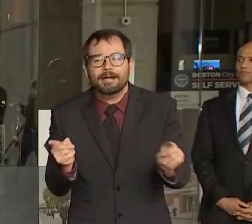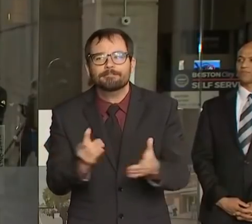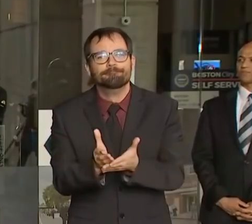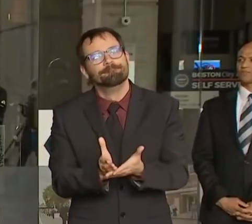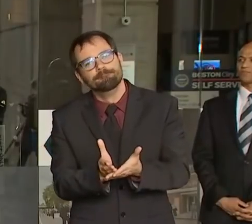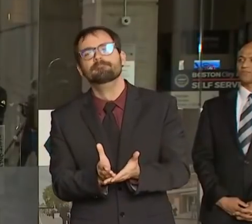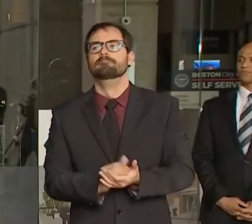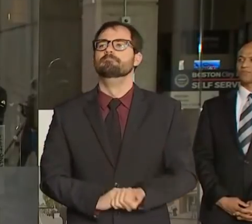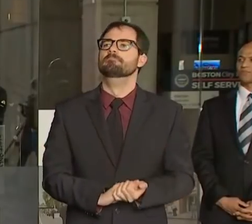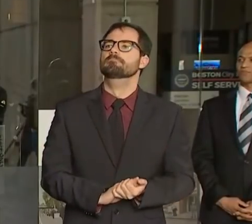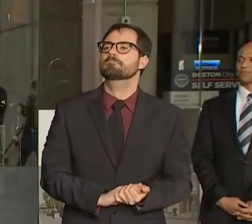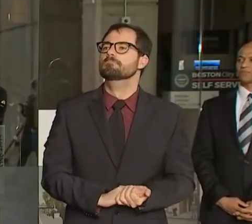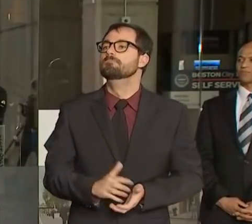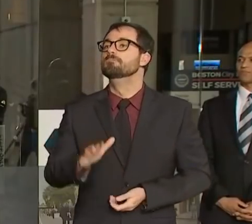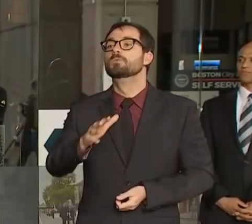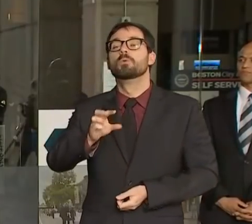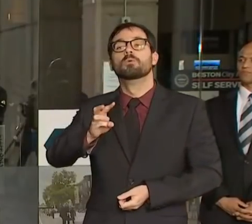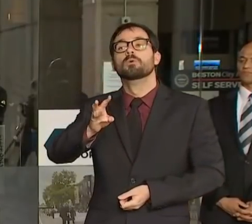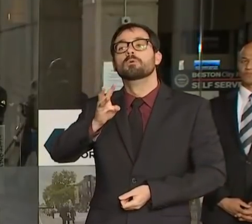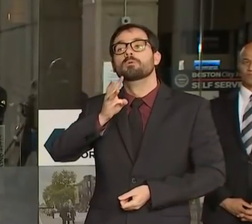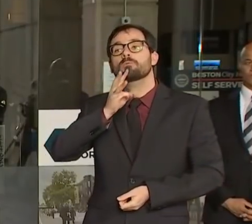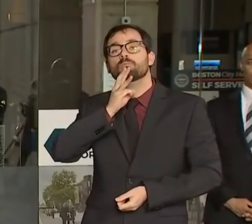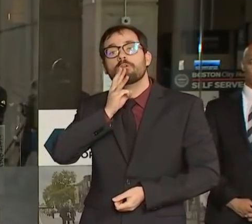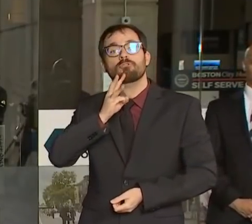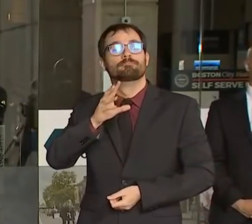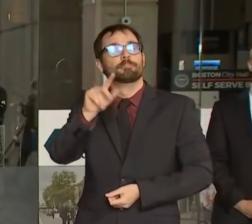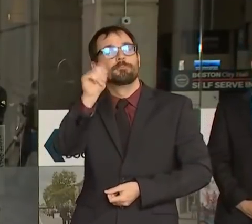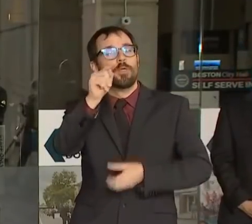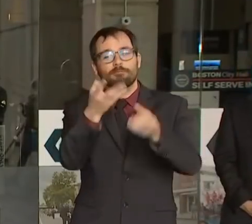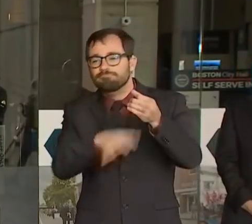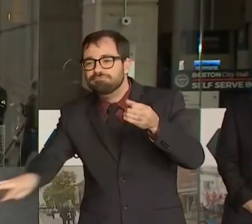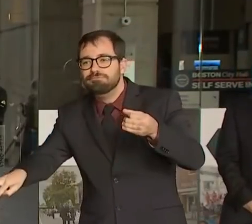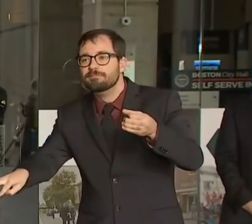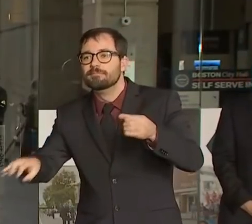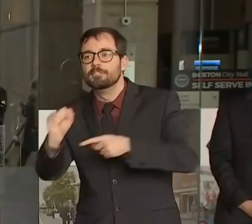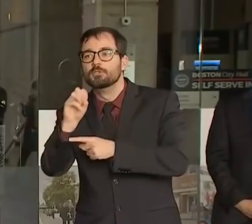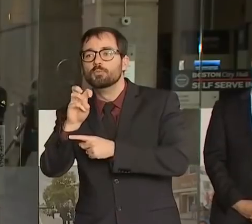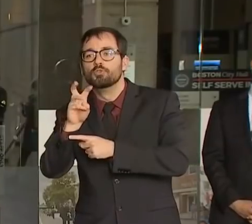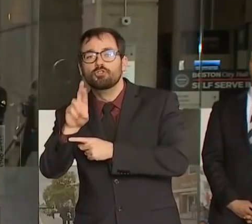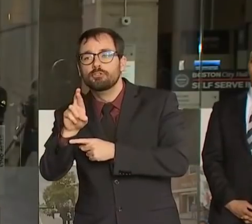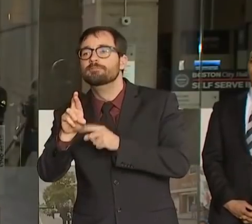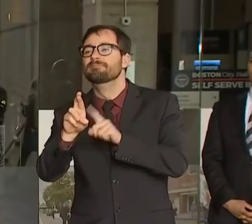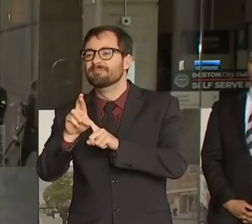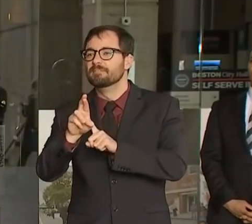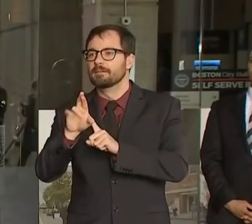IS HAPPENING. WE NEED TO DO THAT WATER AND SEWER, WATER AND